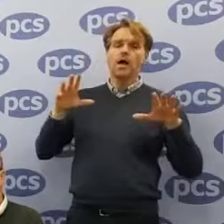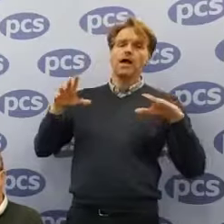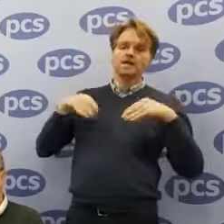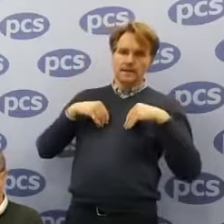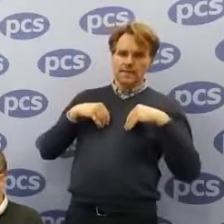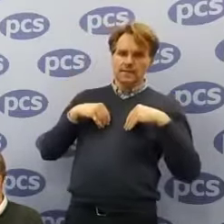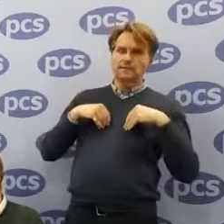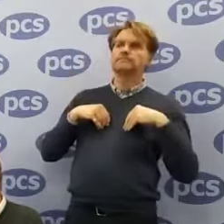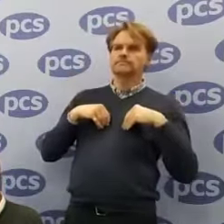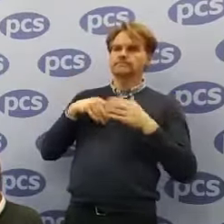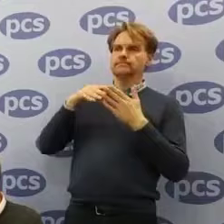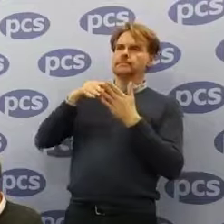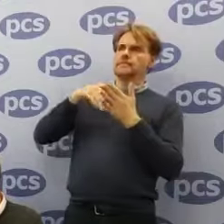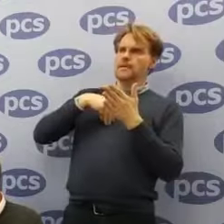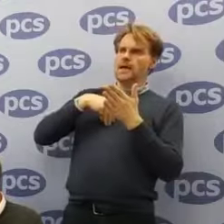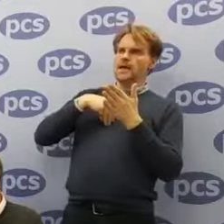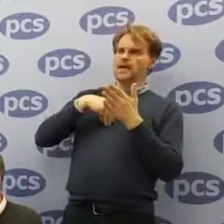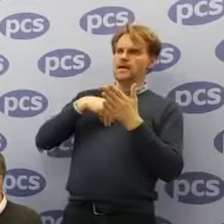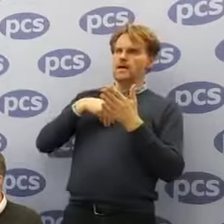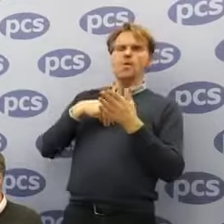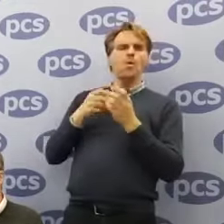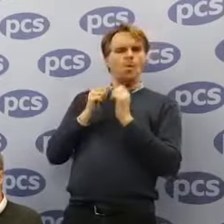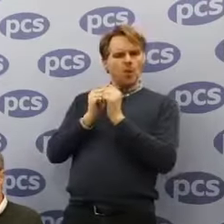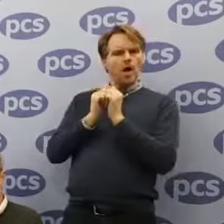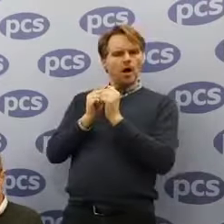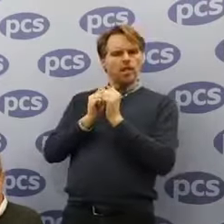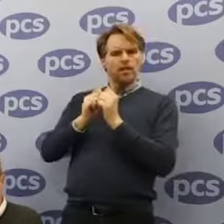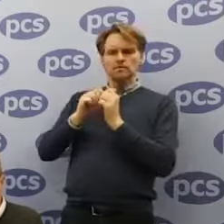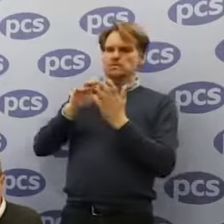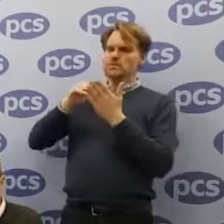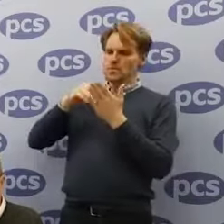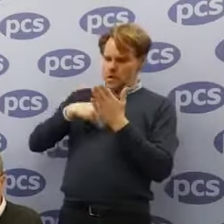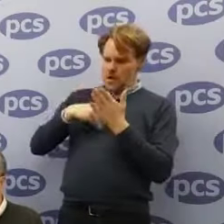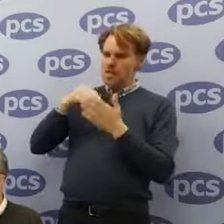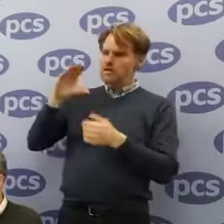for that's 50p that is well spent and I can assure people that every penny